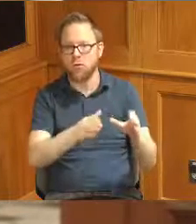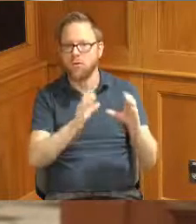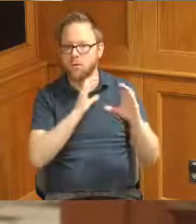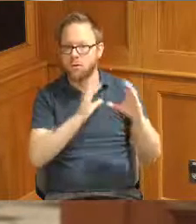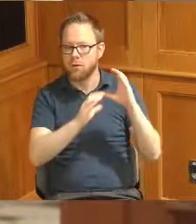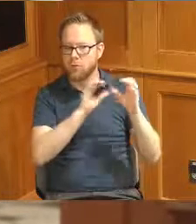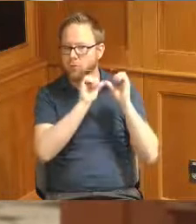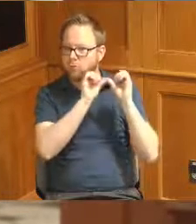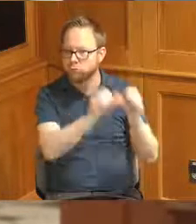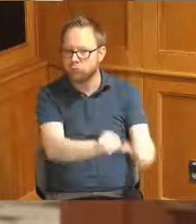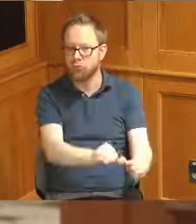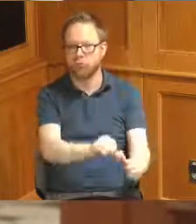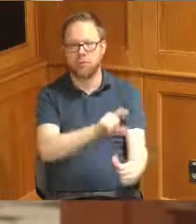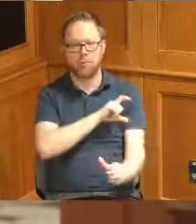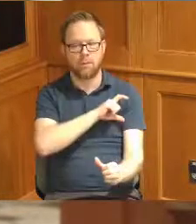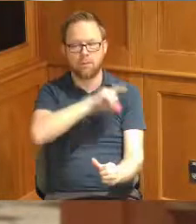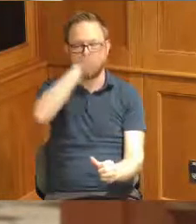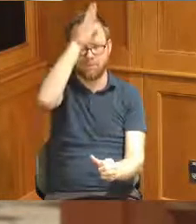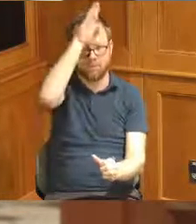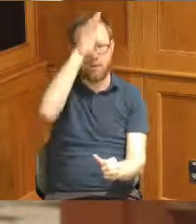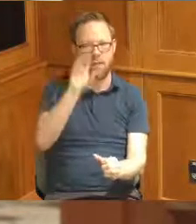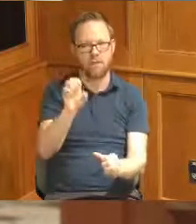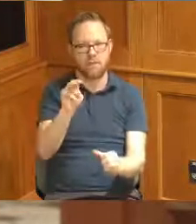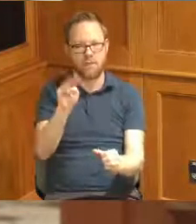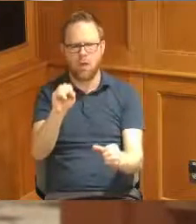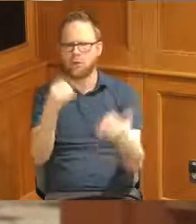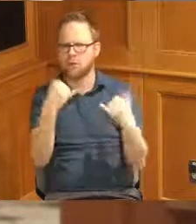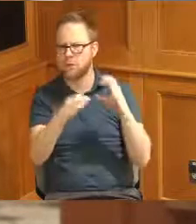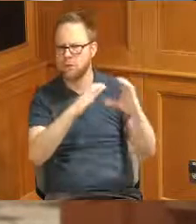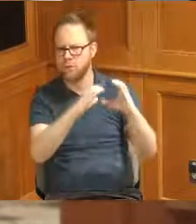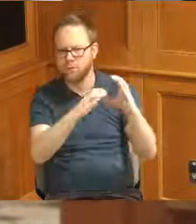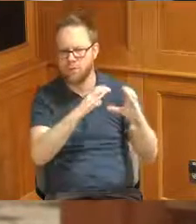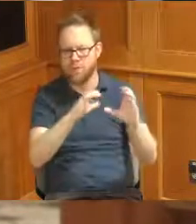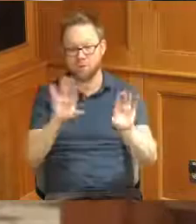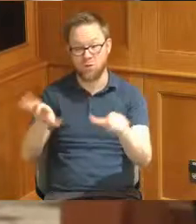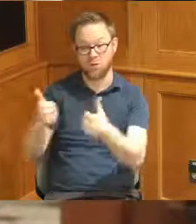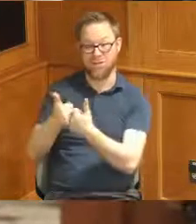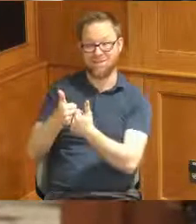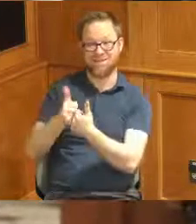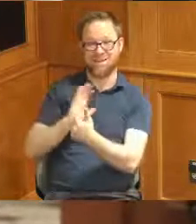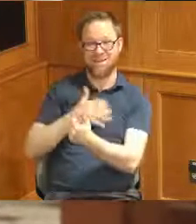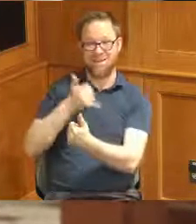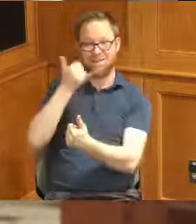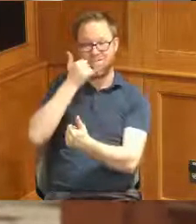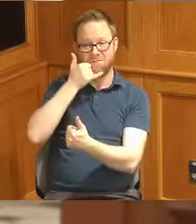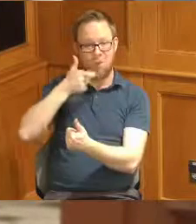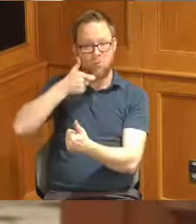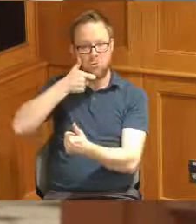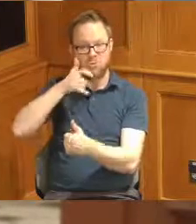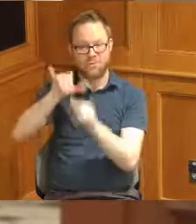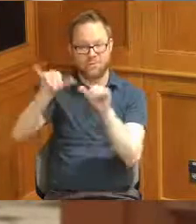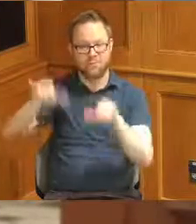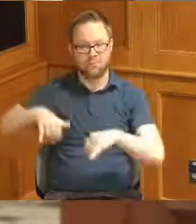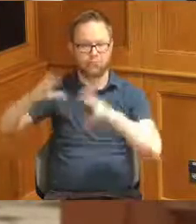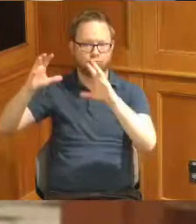police our fire and EMS providers our challenge was our phone system went down for that time frame